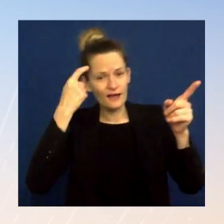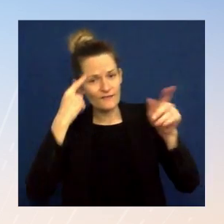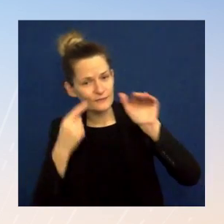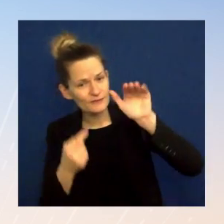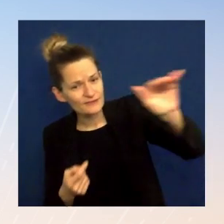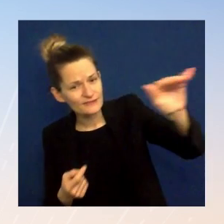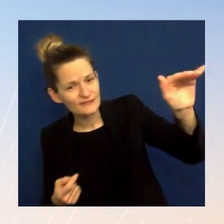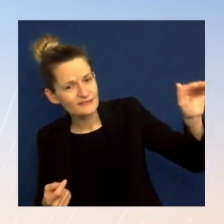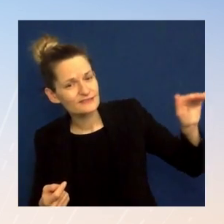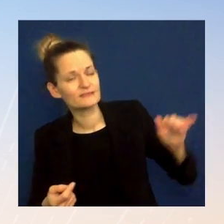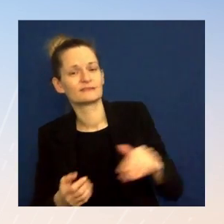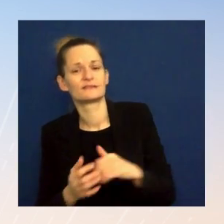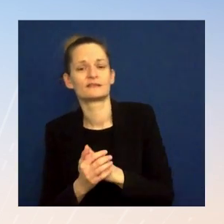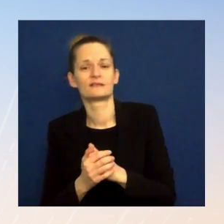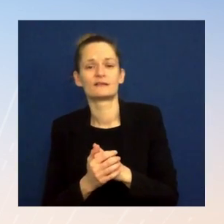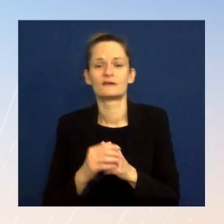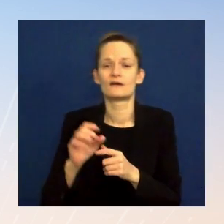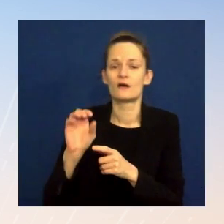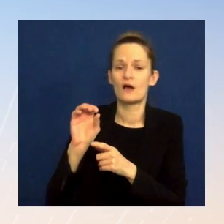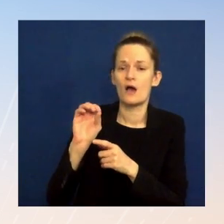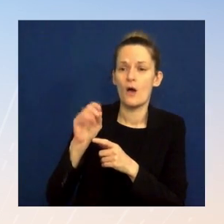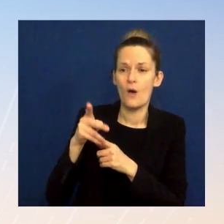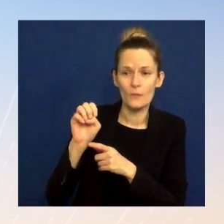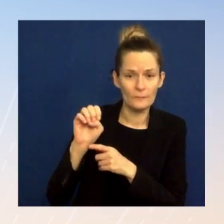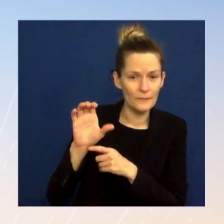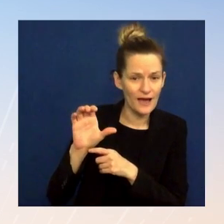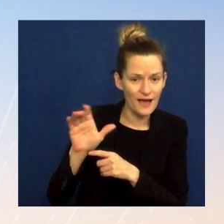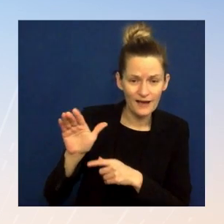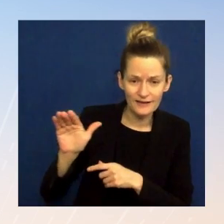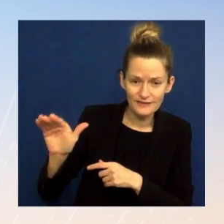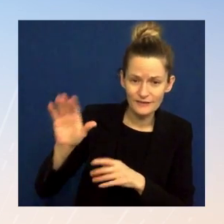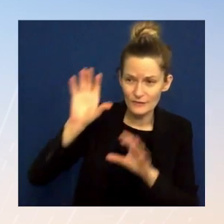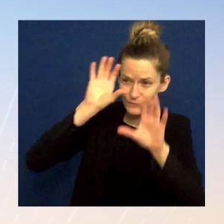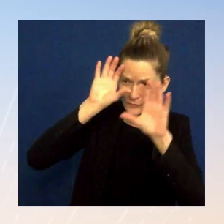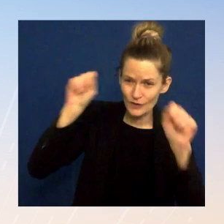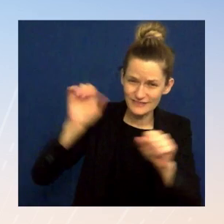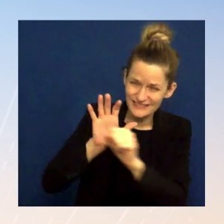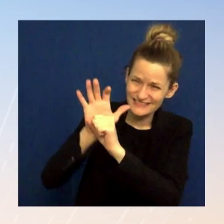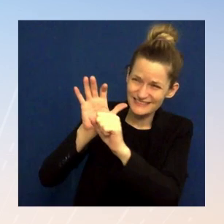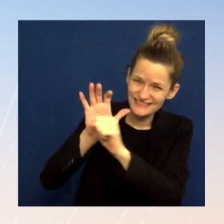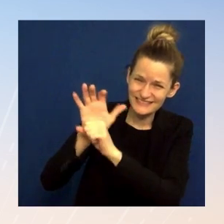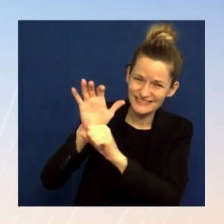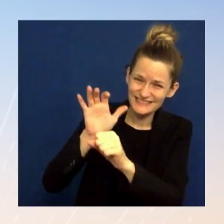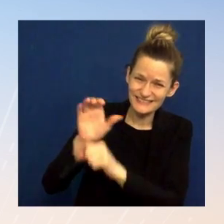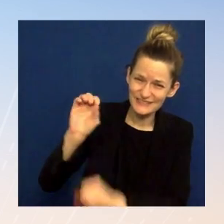and putting additional pressure on OPEC is something that -- that, certainly, our national security team will continue to do.